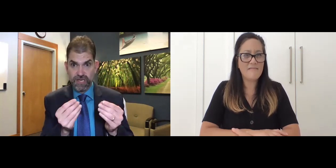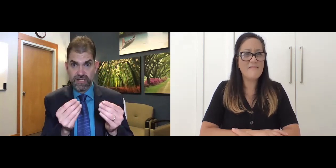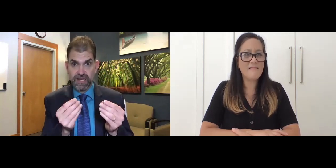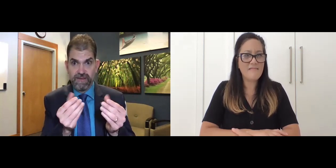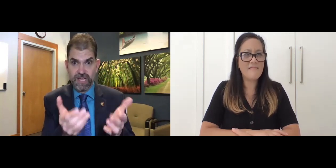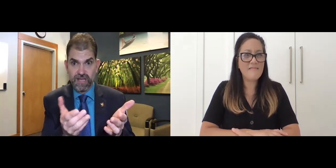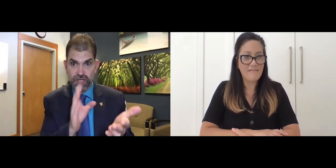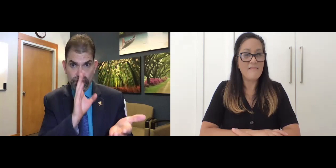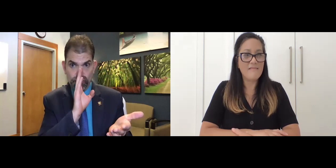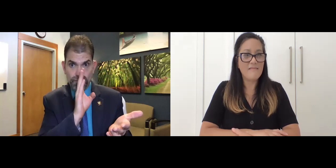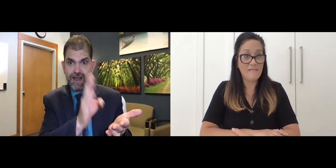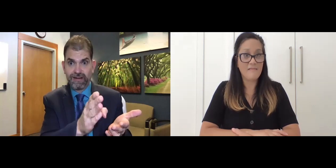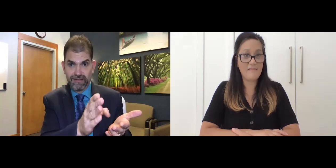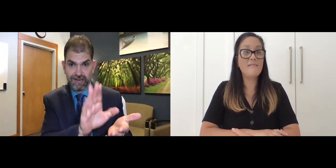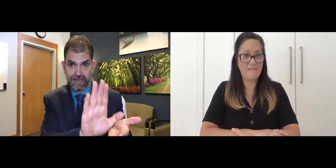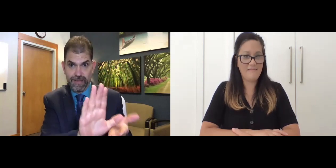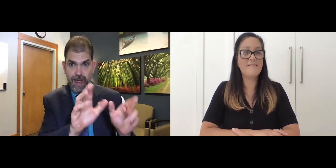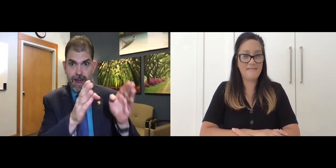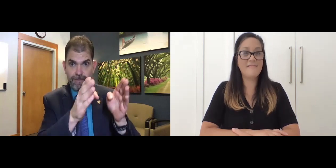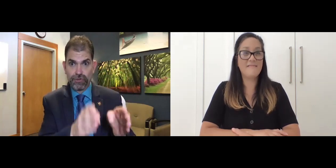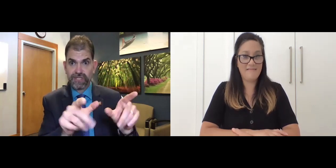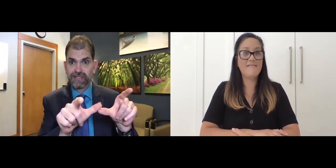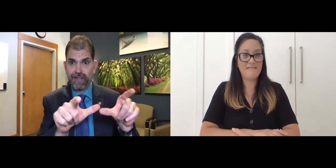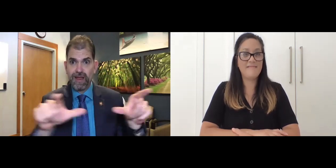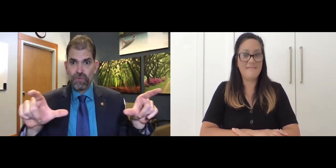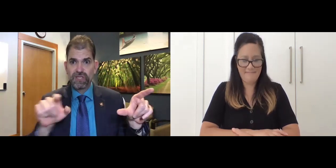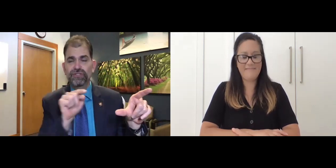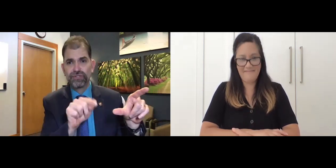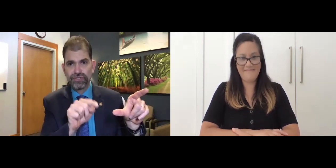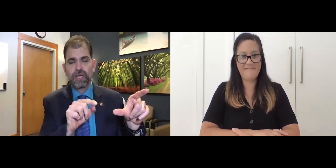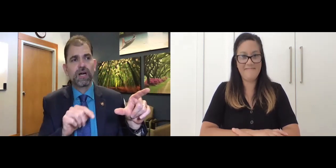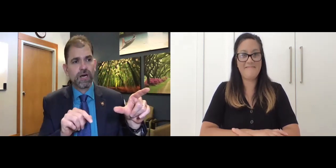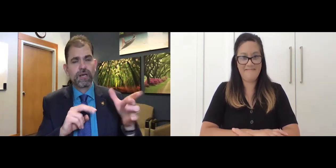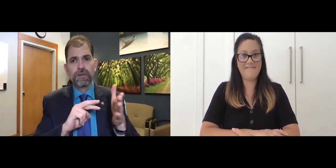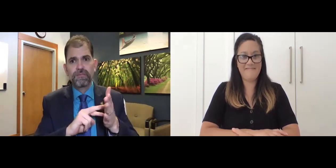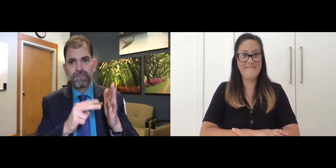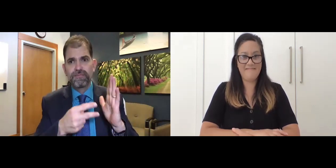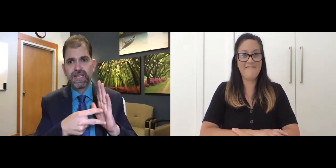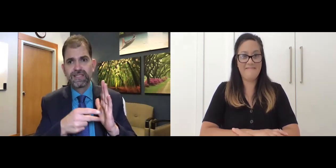When you evaluate an individual directly using that person's language, their